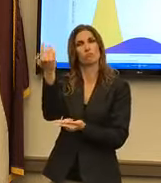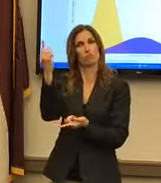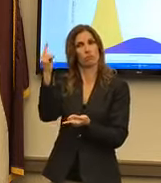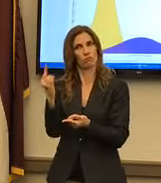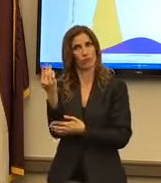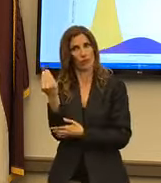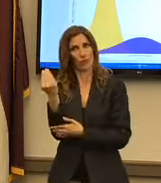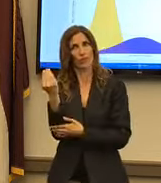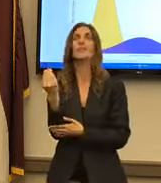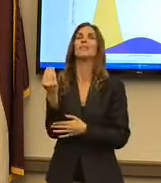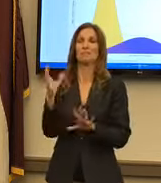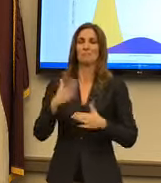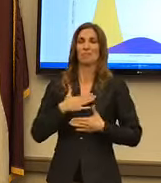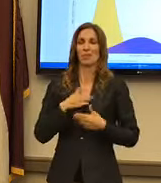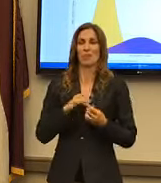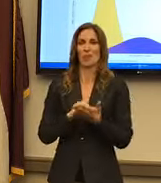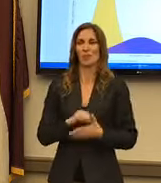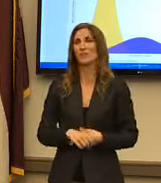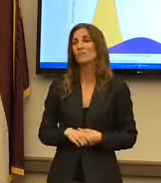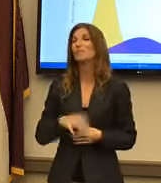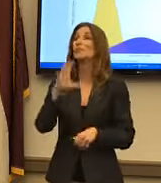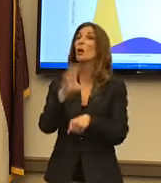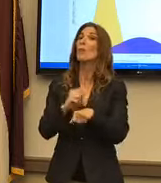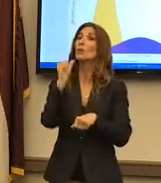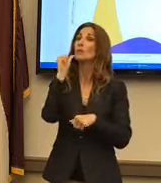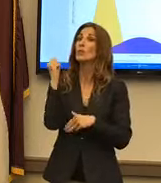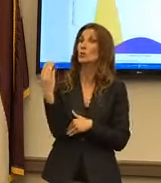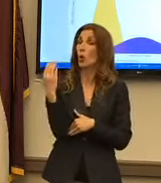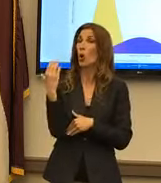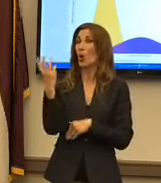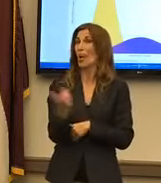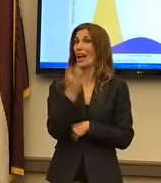we are happy about that the appointments for tomorrow Wednesday will open at 8:00